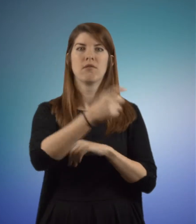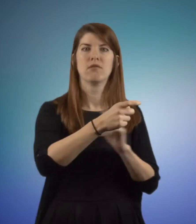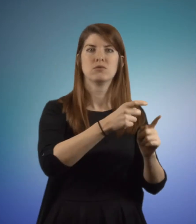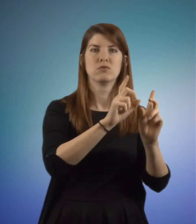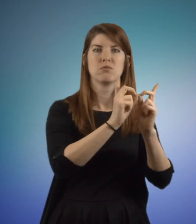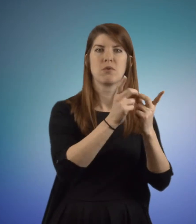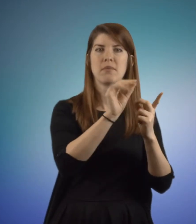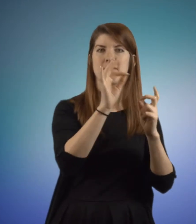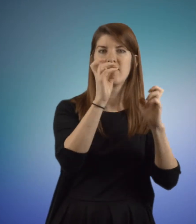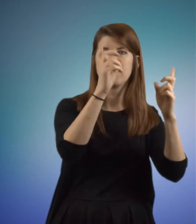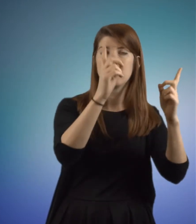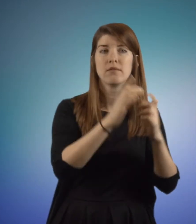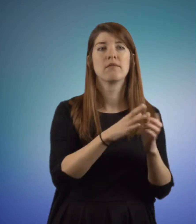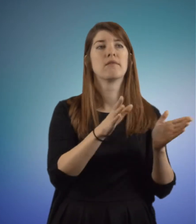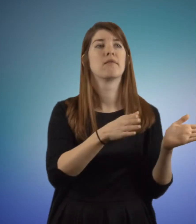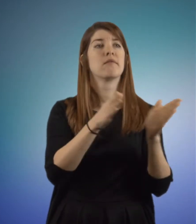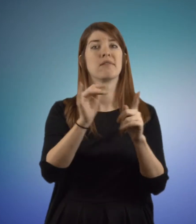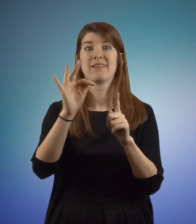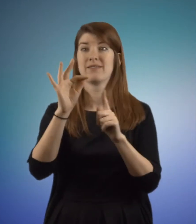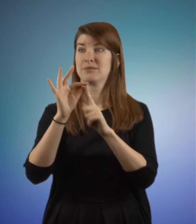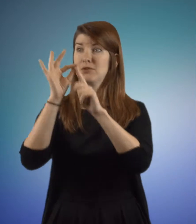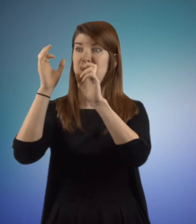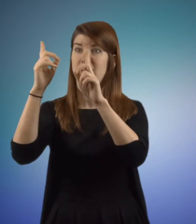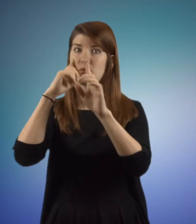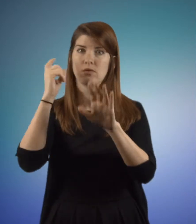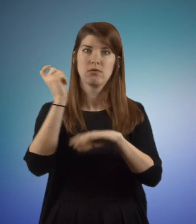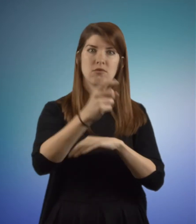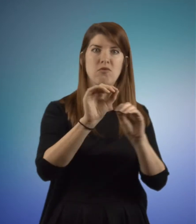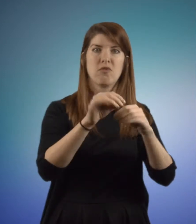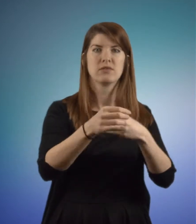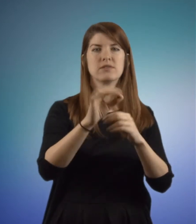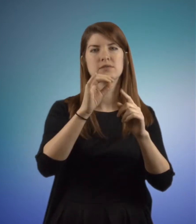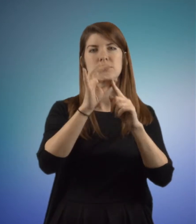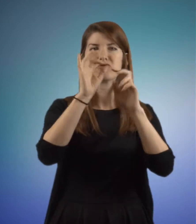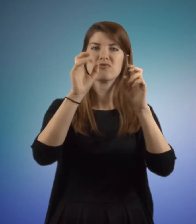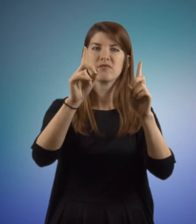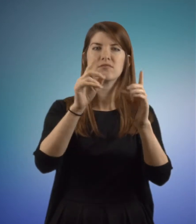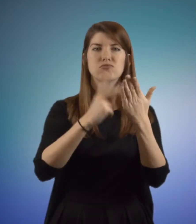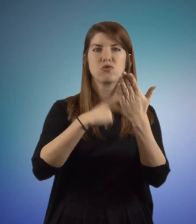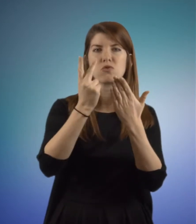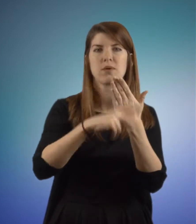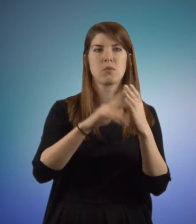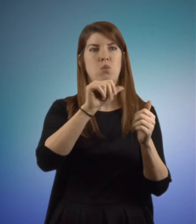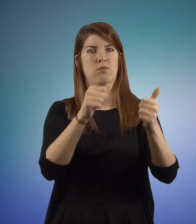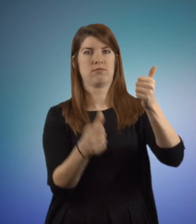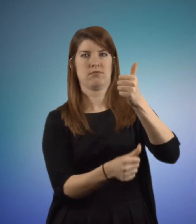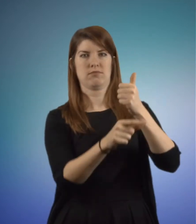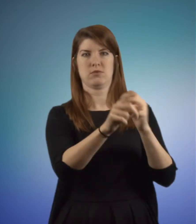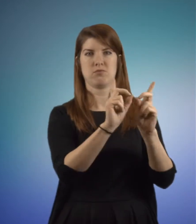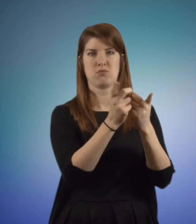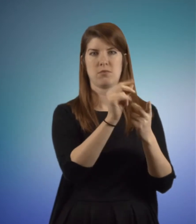If it's special education, it goes to the Office of Special Educations program that is part of the Department of Ed.